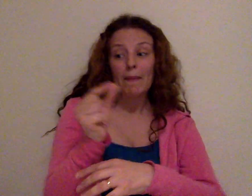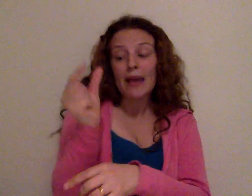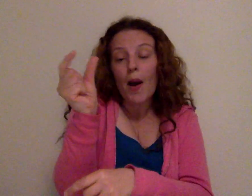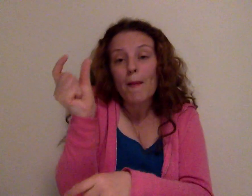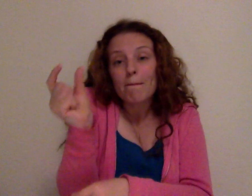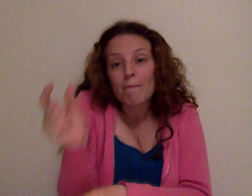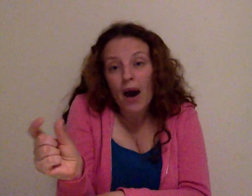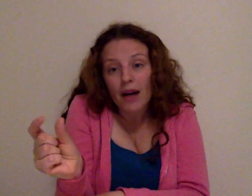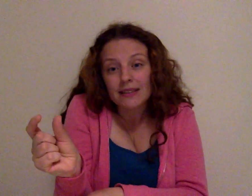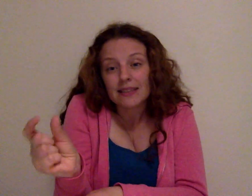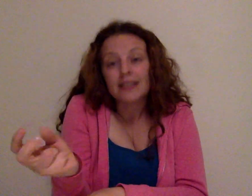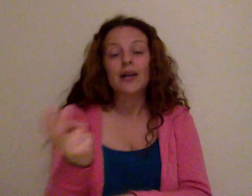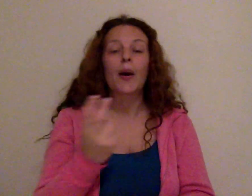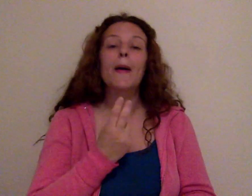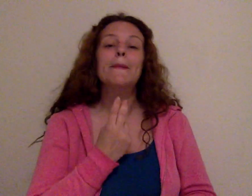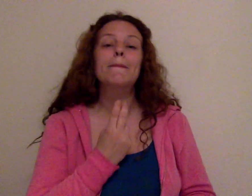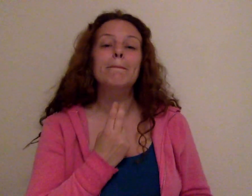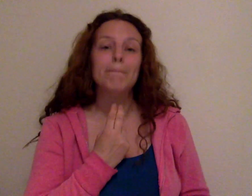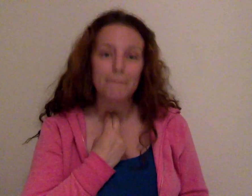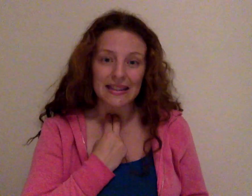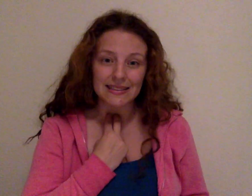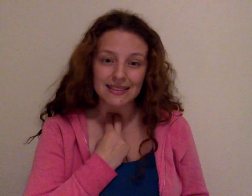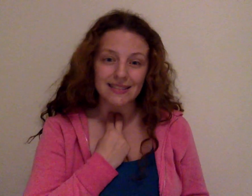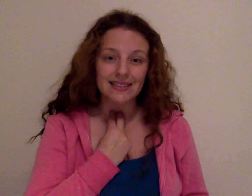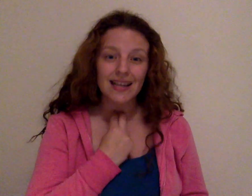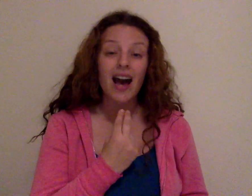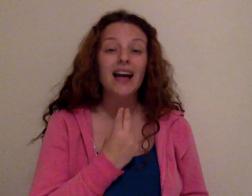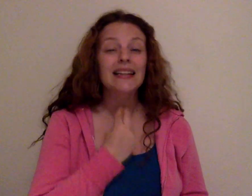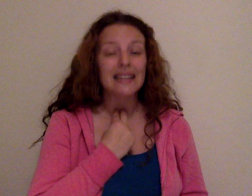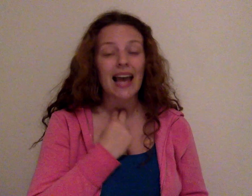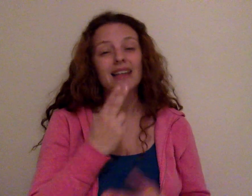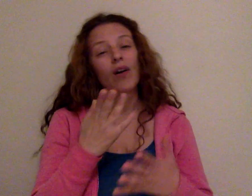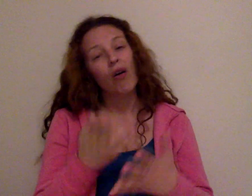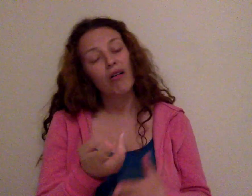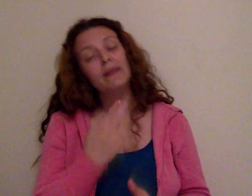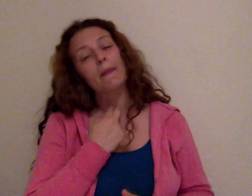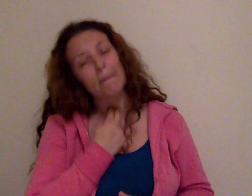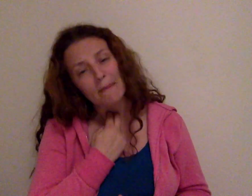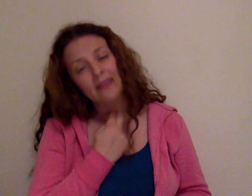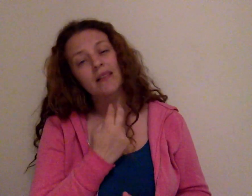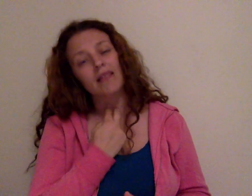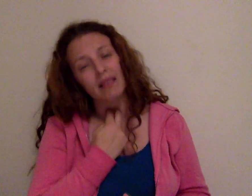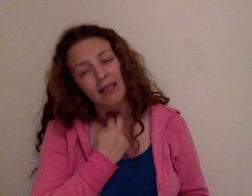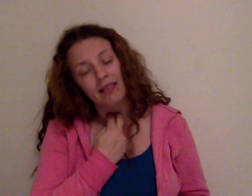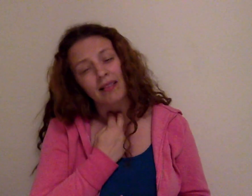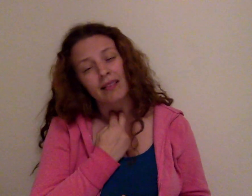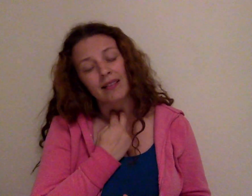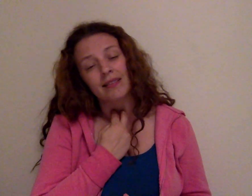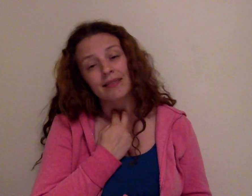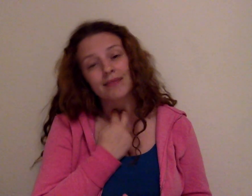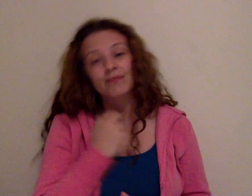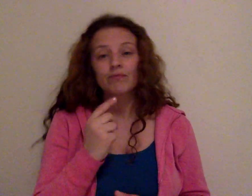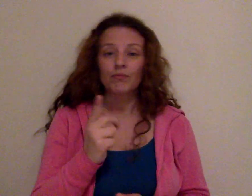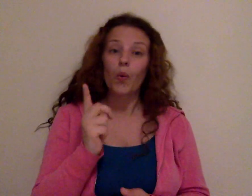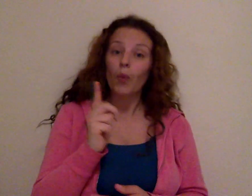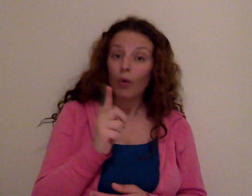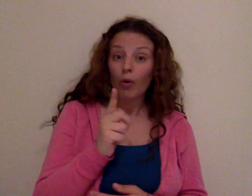Or maybe a person miss